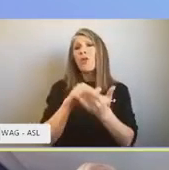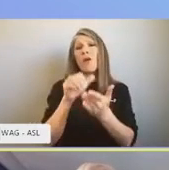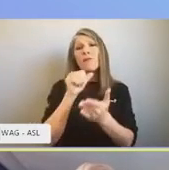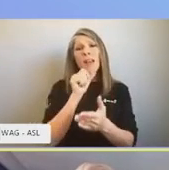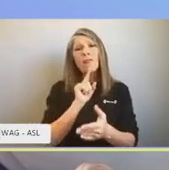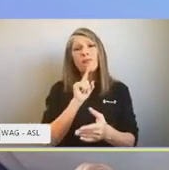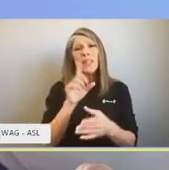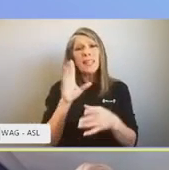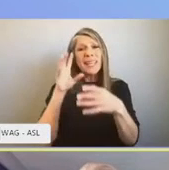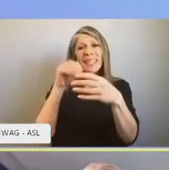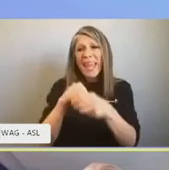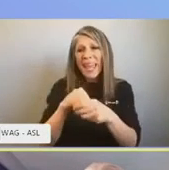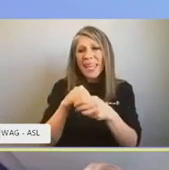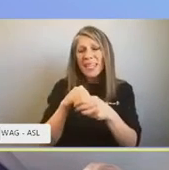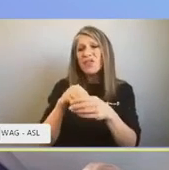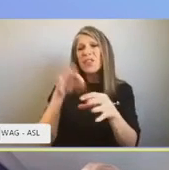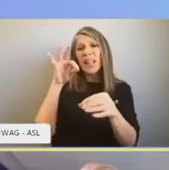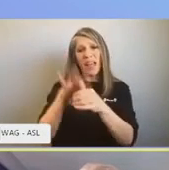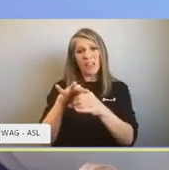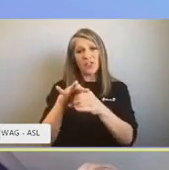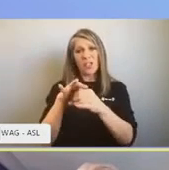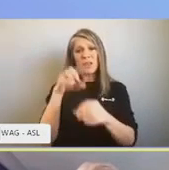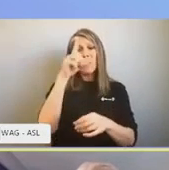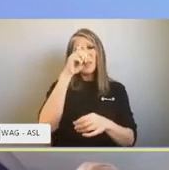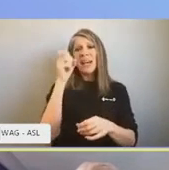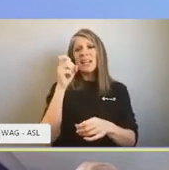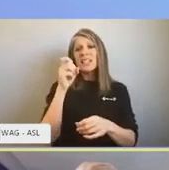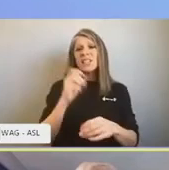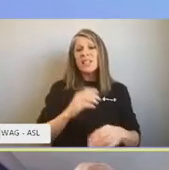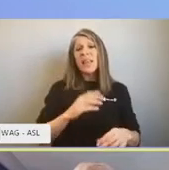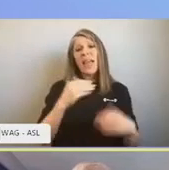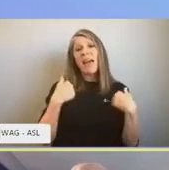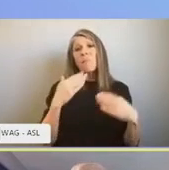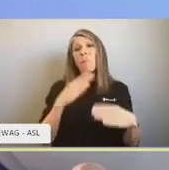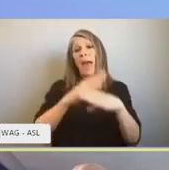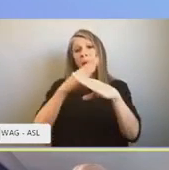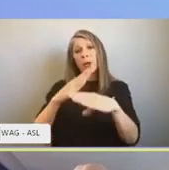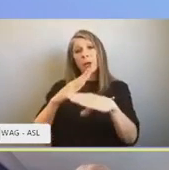going to be on the ballot in November. They are very often